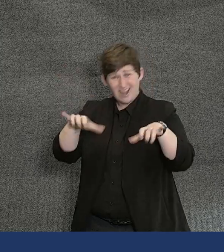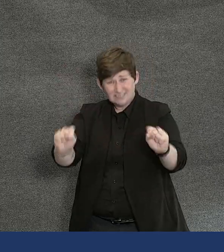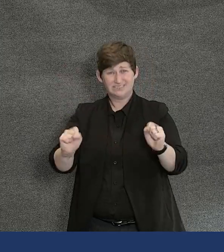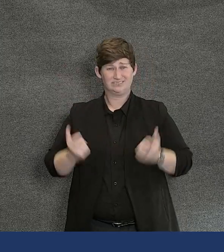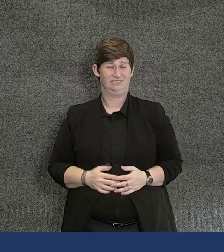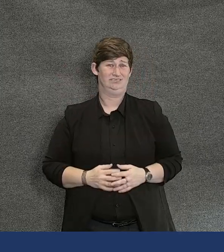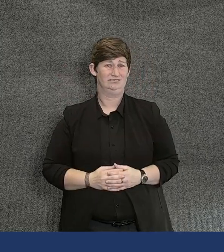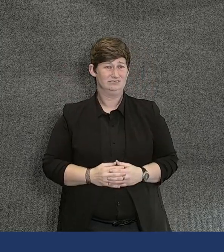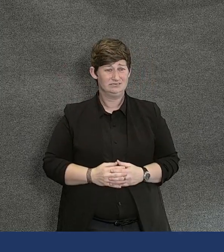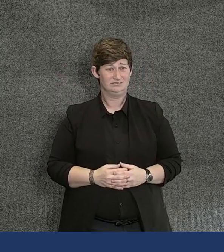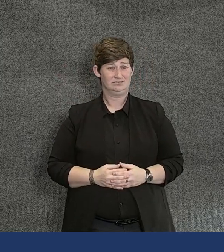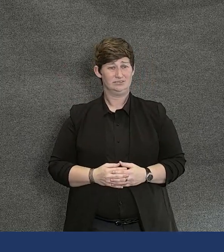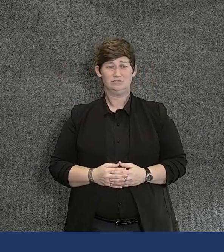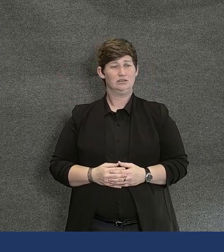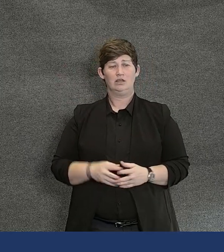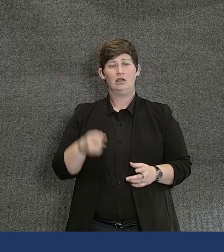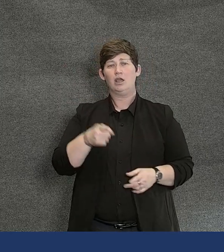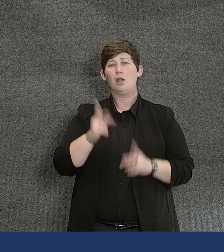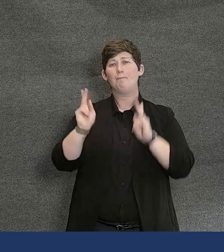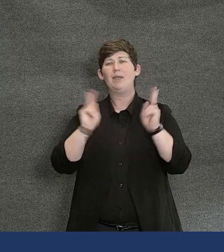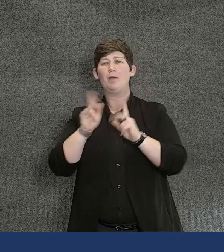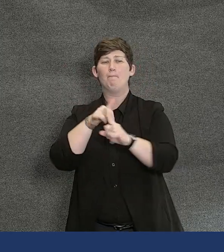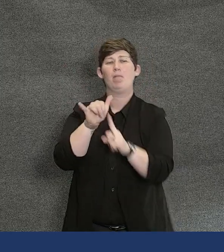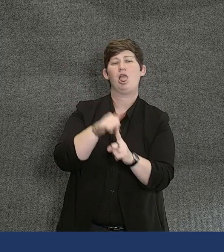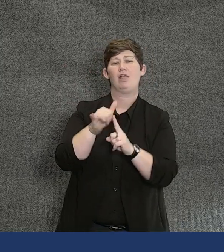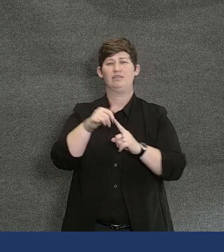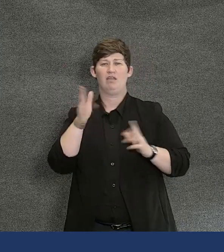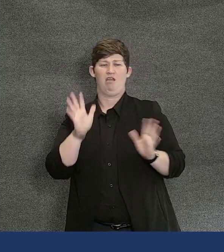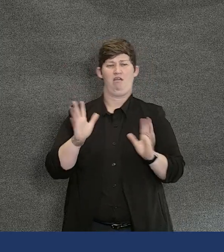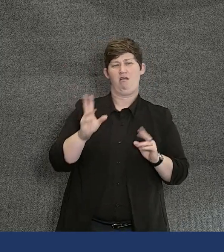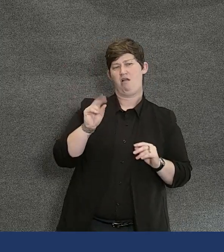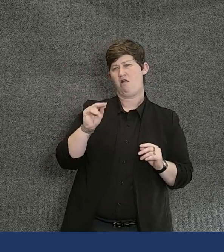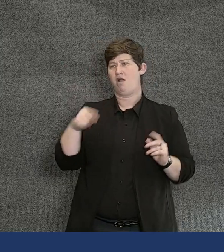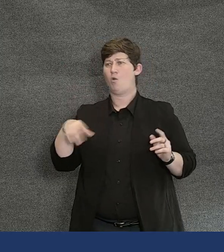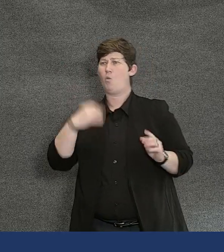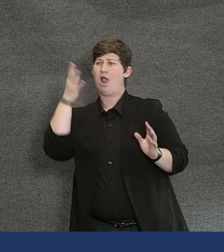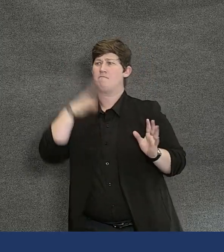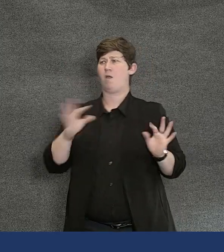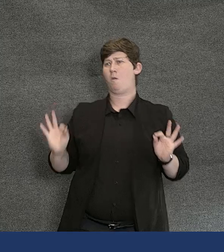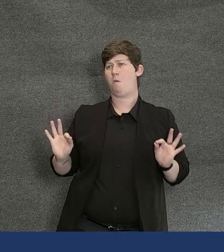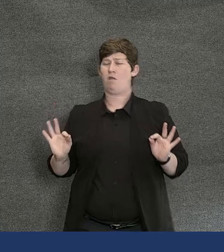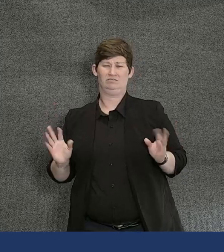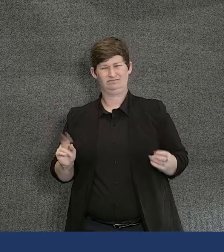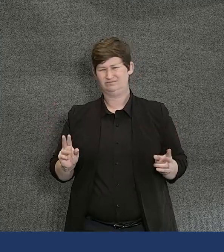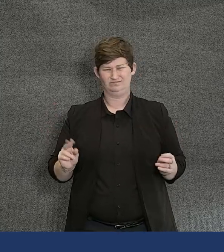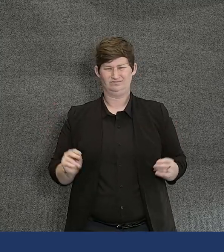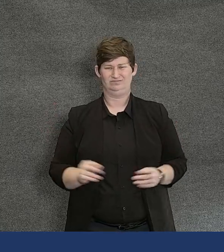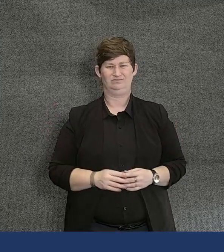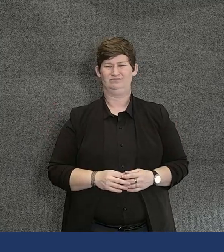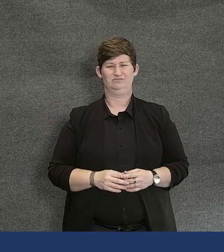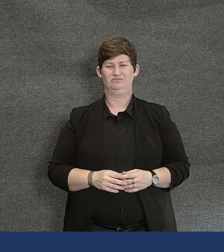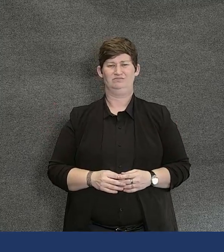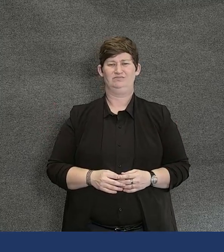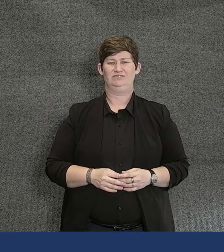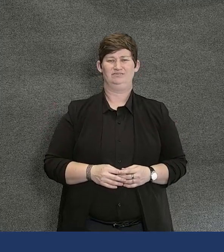And so don't let anybody bully you out of believing that. Don't let anyone tell you that you can't vote either. That's right.